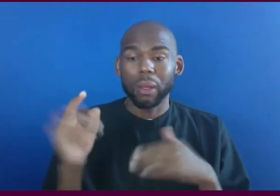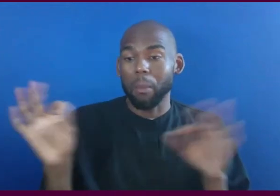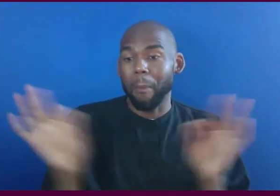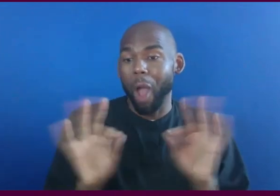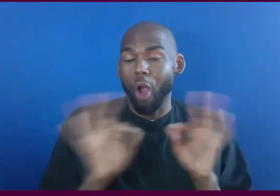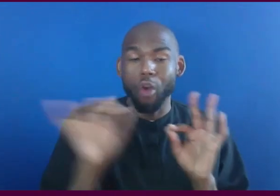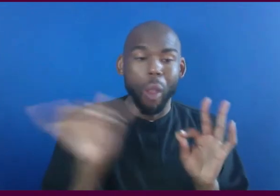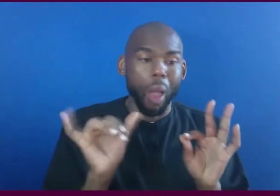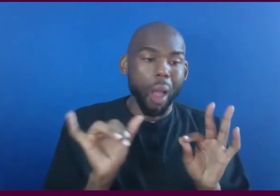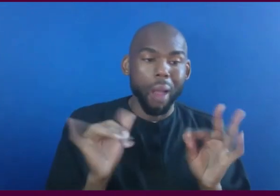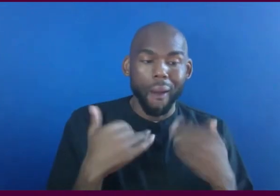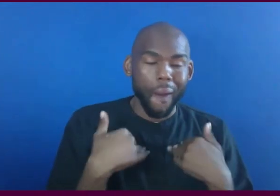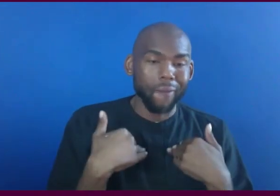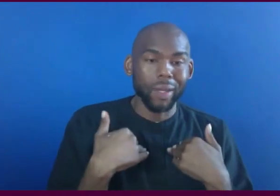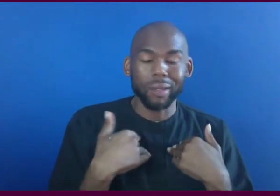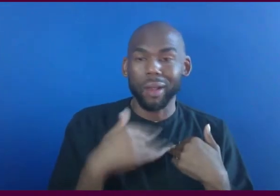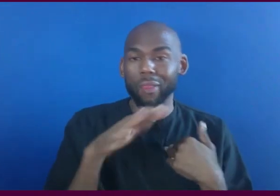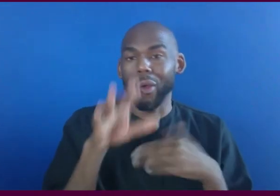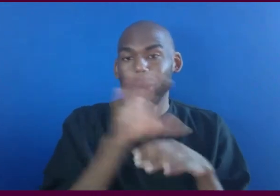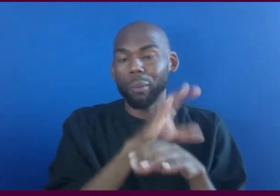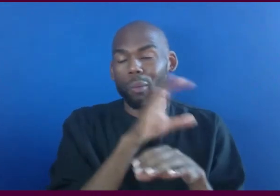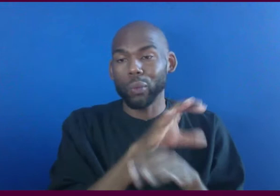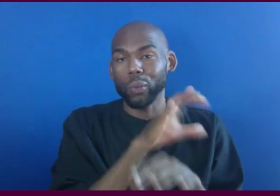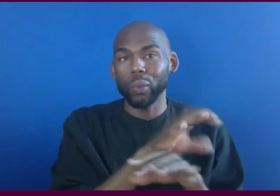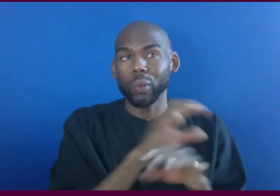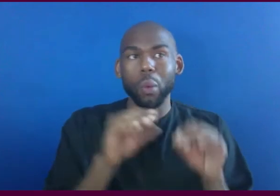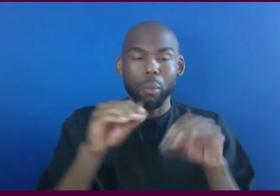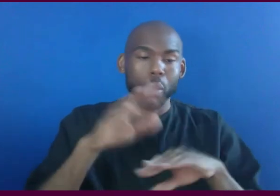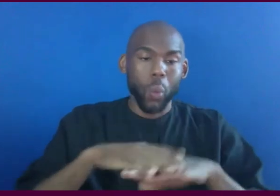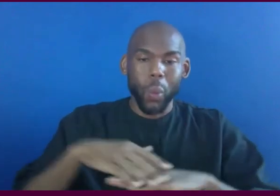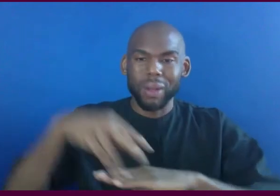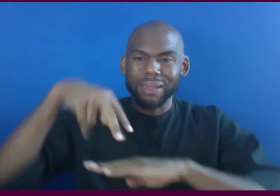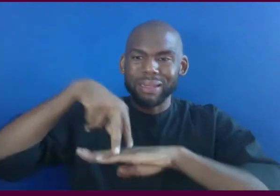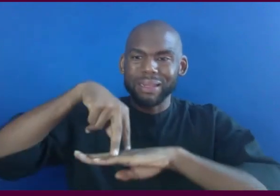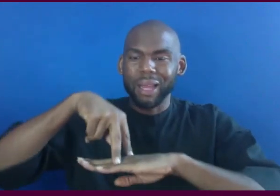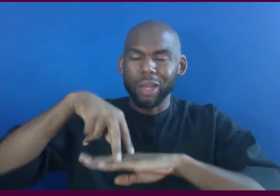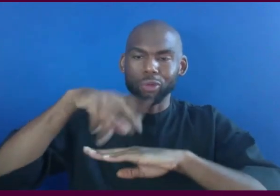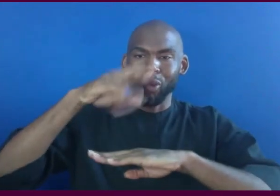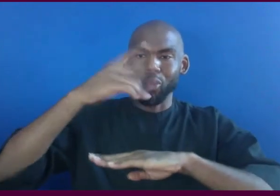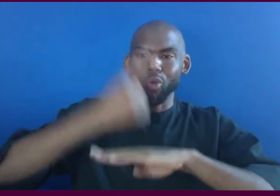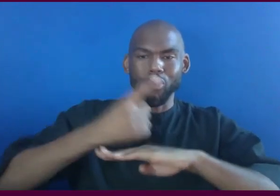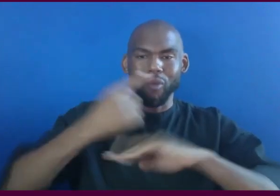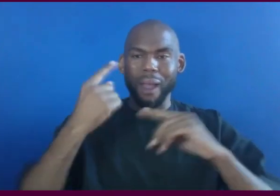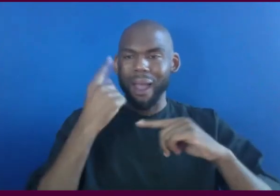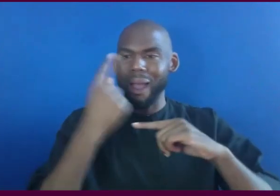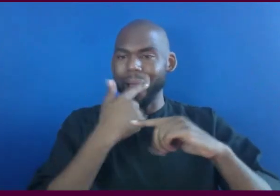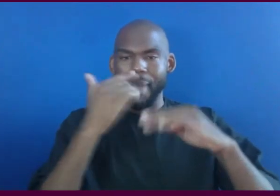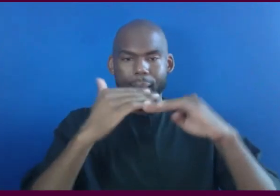something as minor as having their computer put up on a stand so it's at the right eye